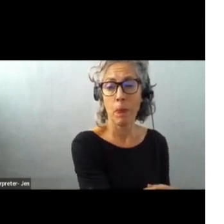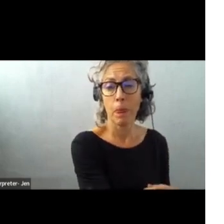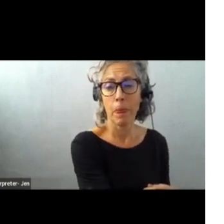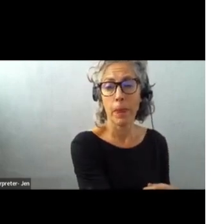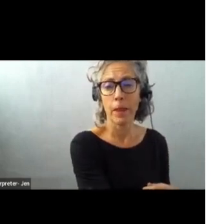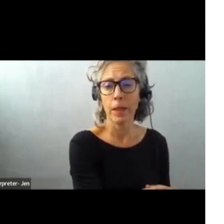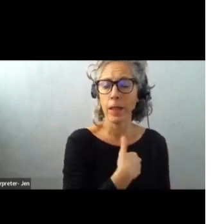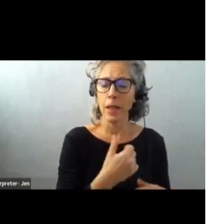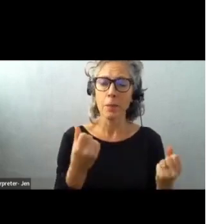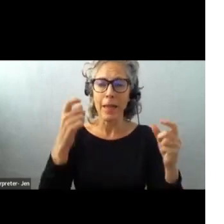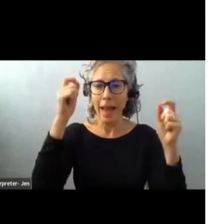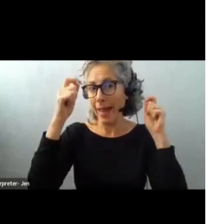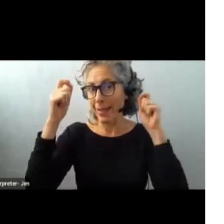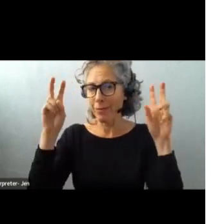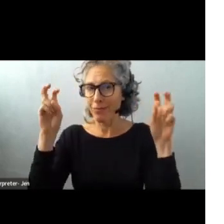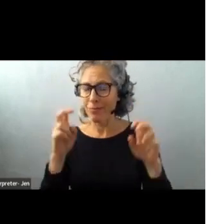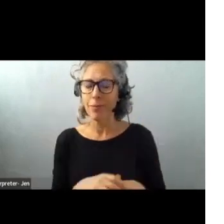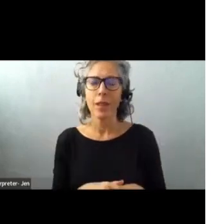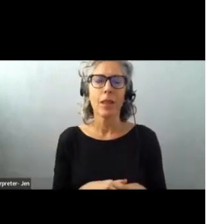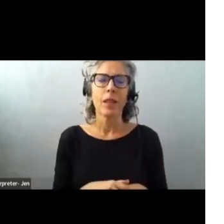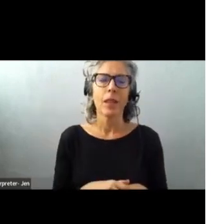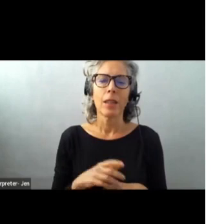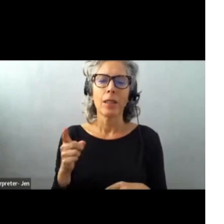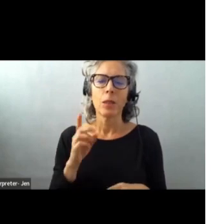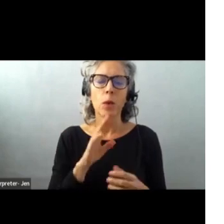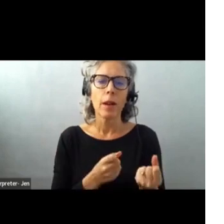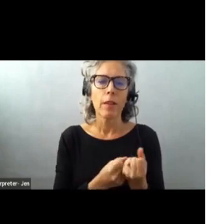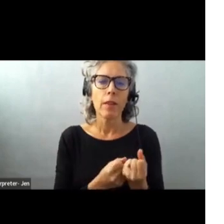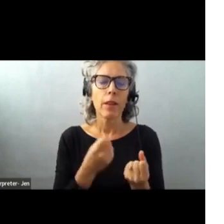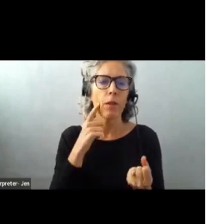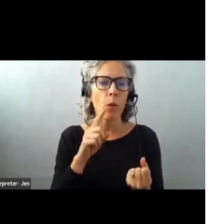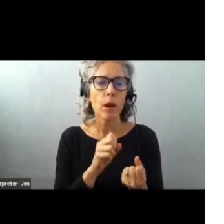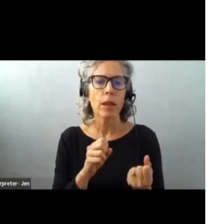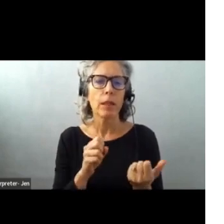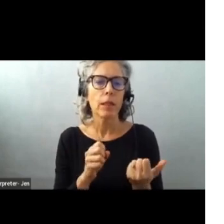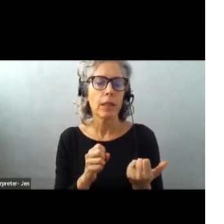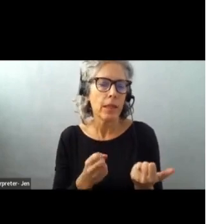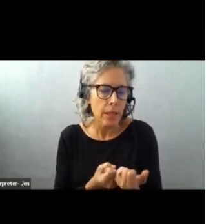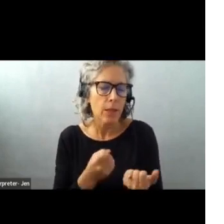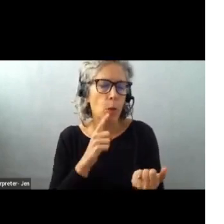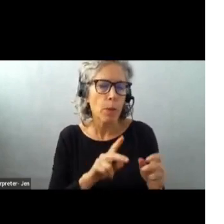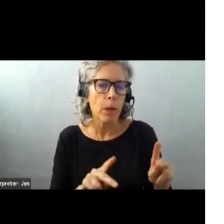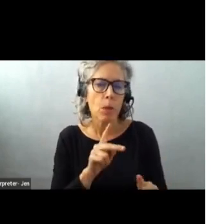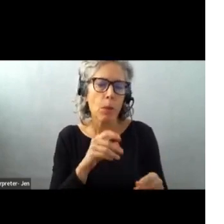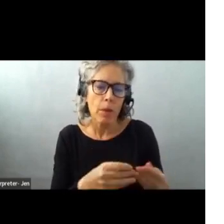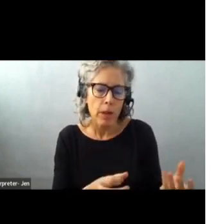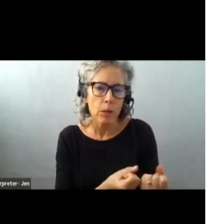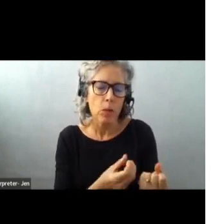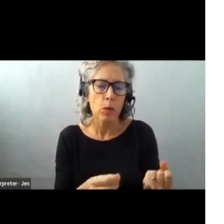says her mission is to advocate for and assist those we support so that we they can live their best lives. Next slide please.